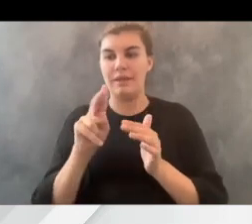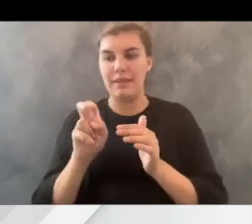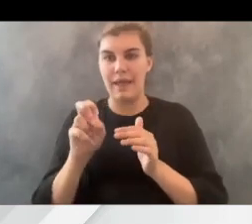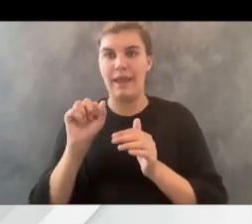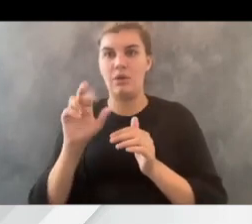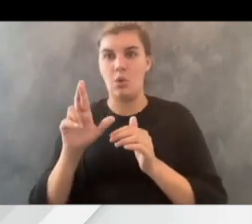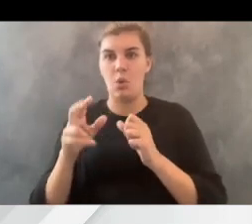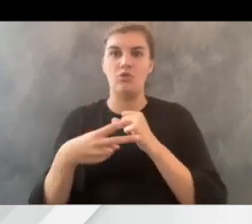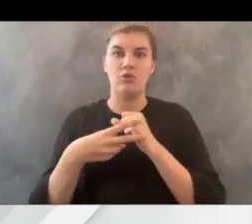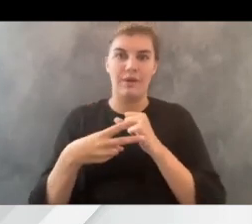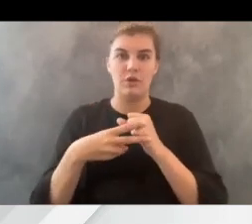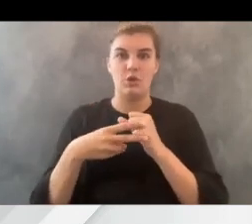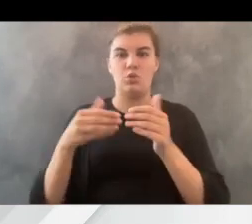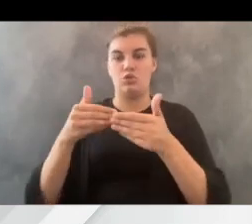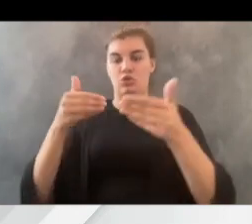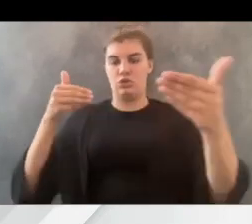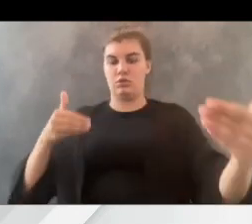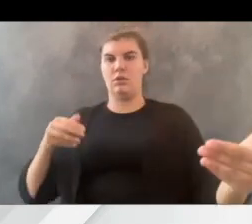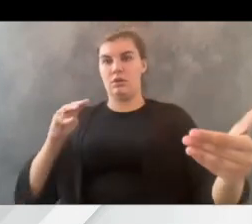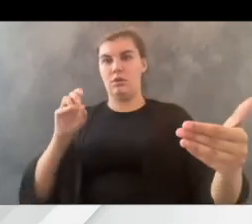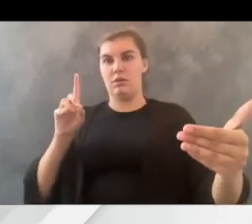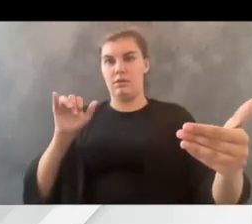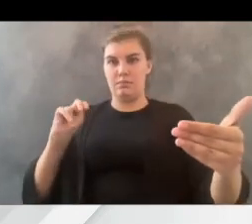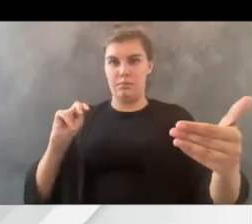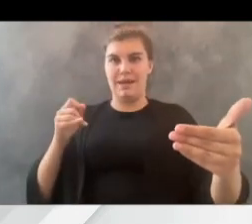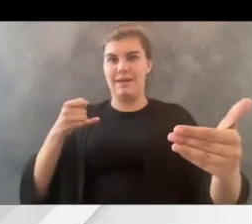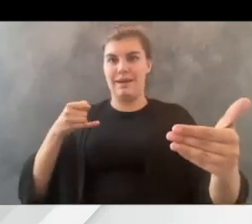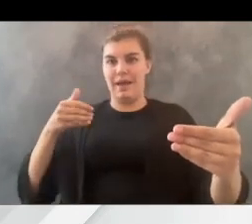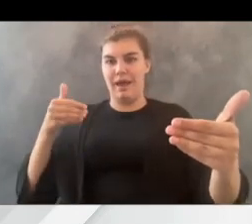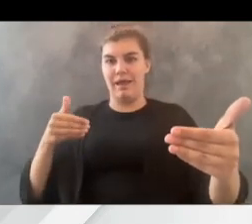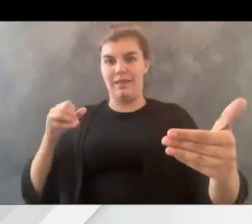within a median splitter island or channelized island.